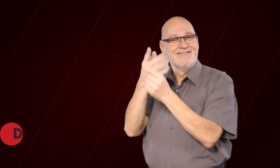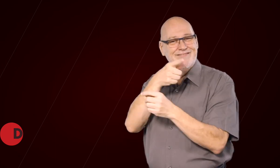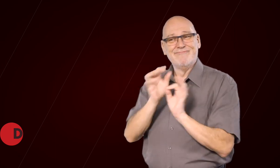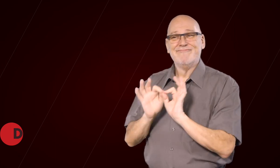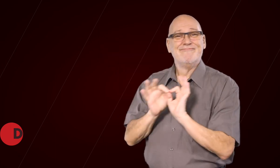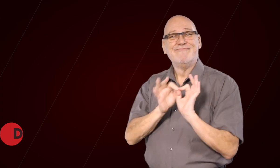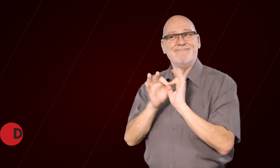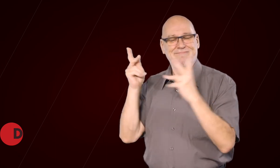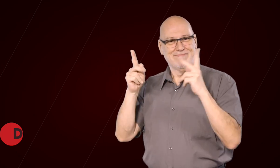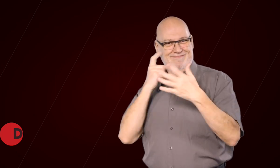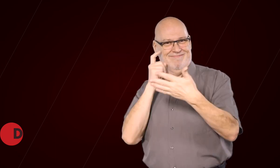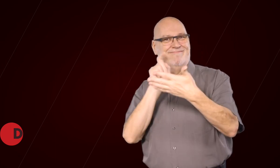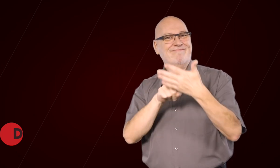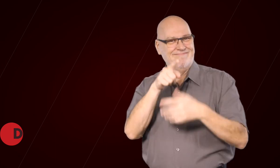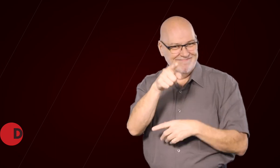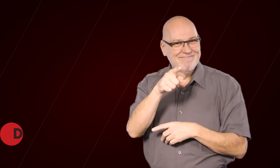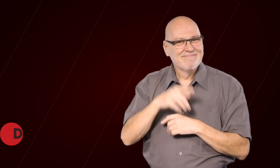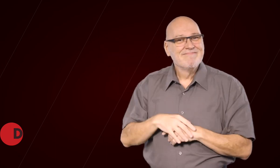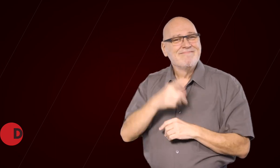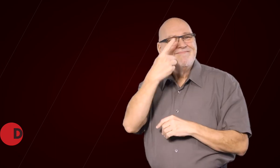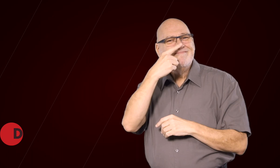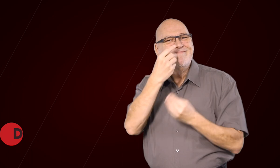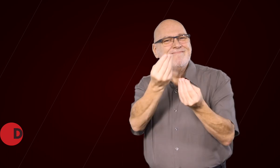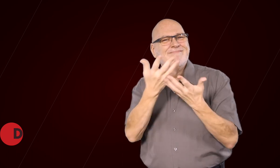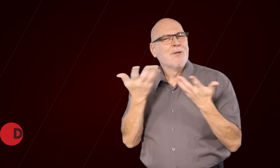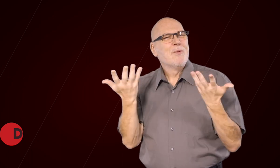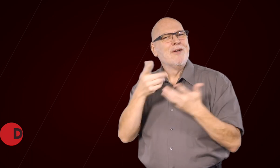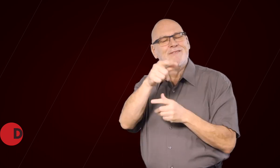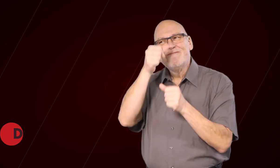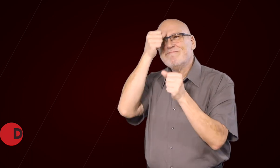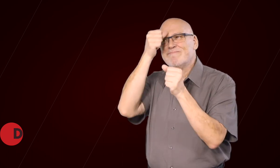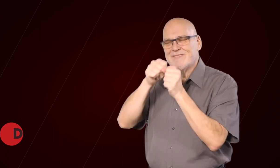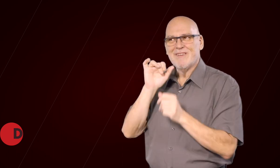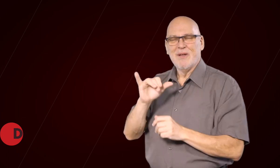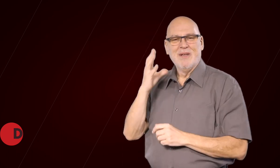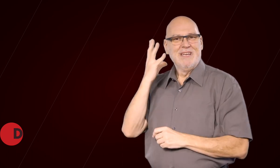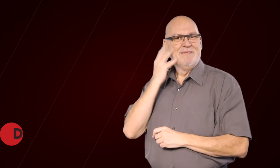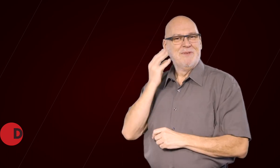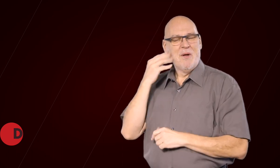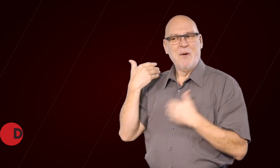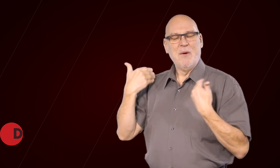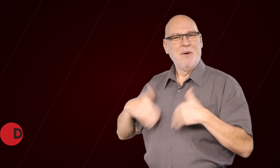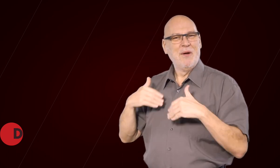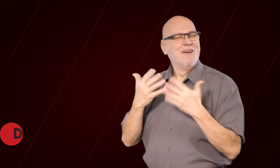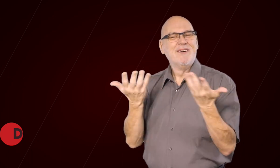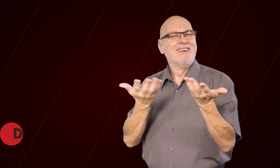Can you tell us what you remember about that experience?